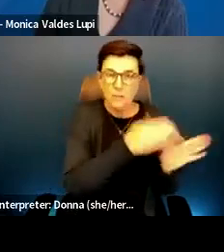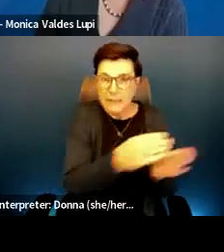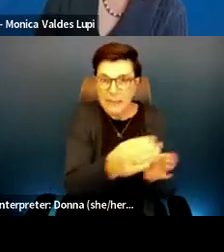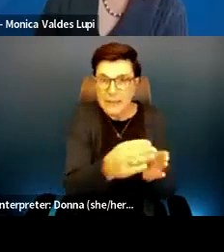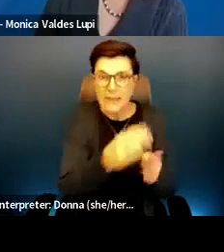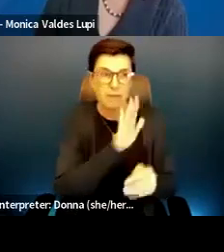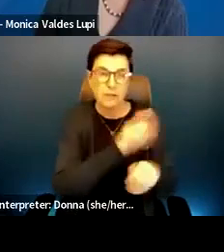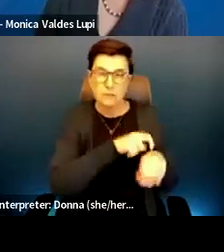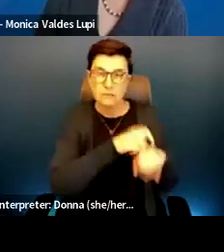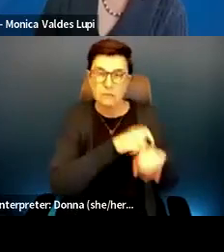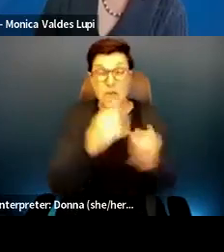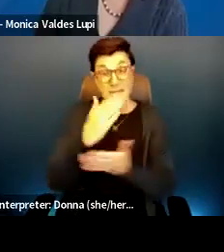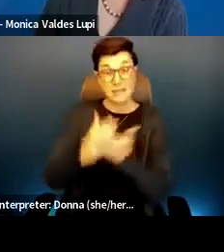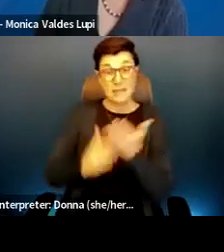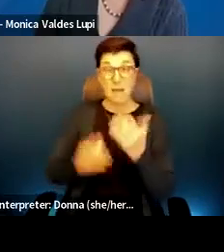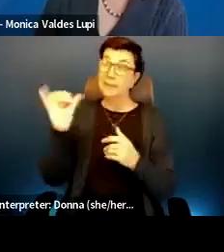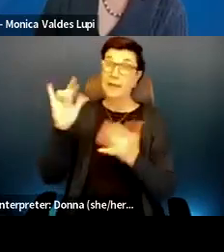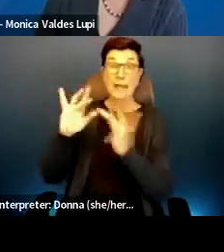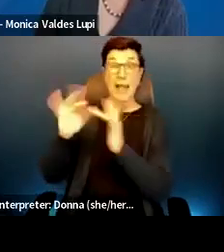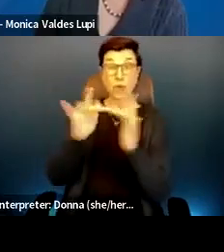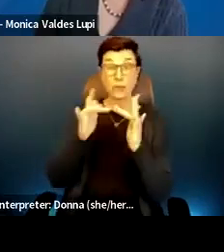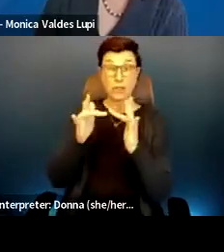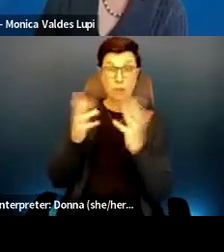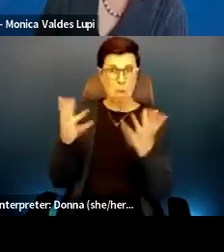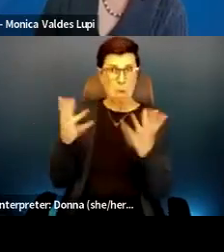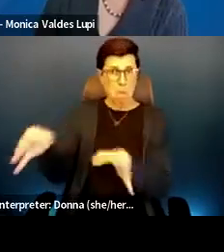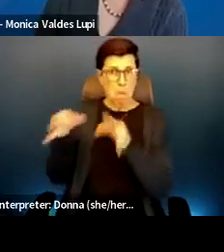but some of these other things are going to be truly heavy lifts.